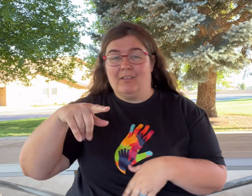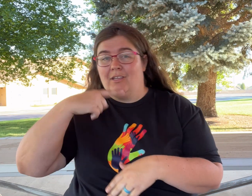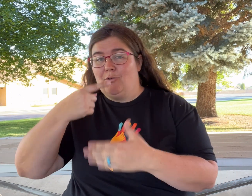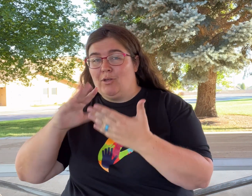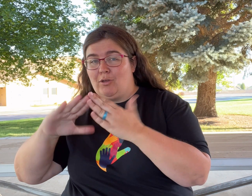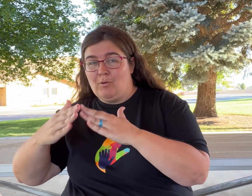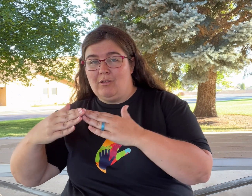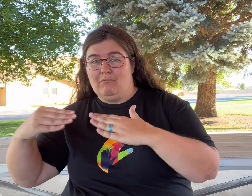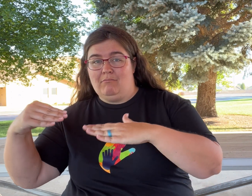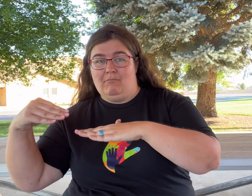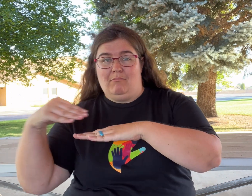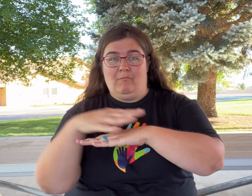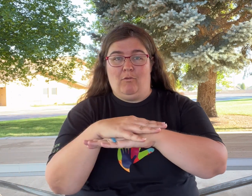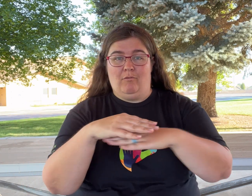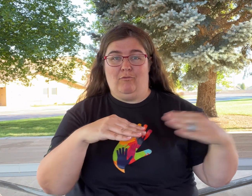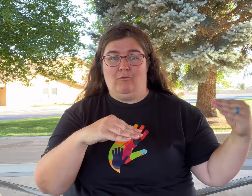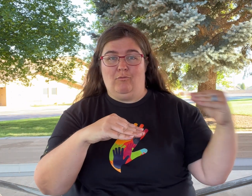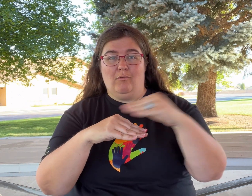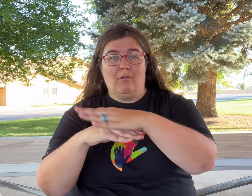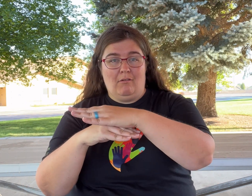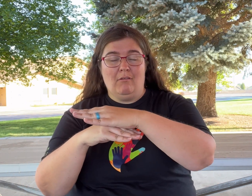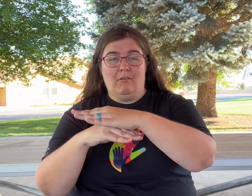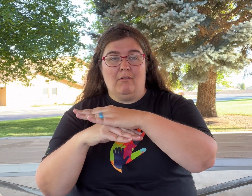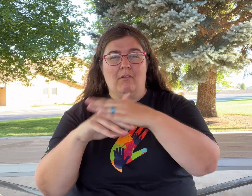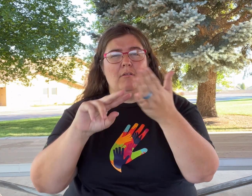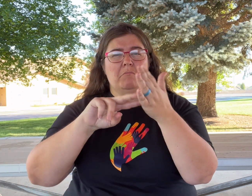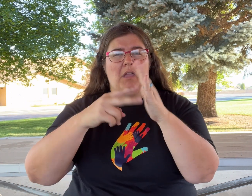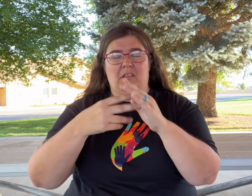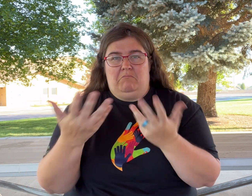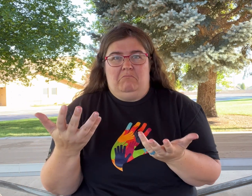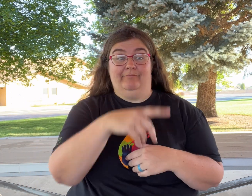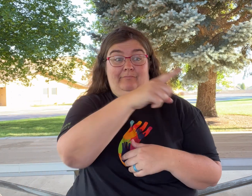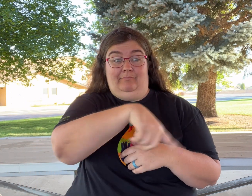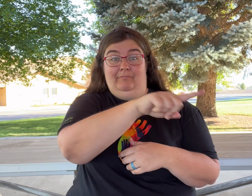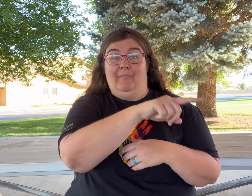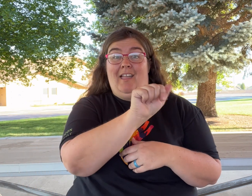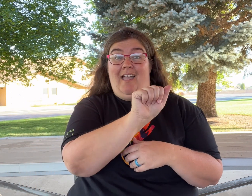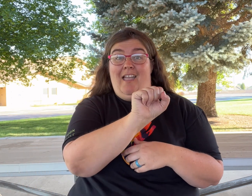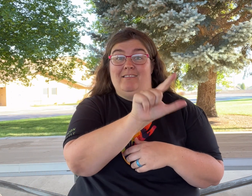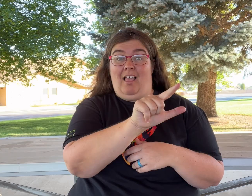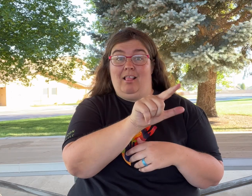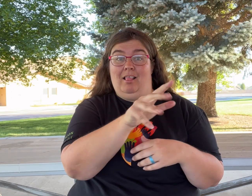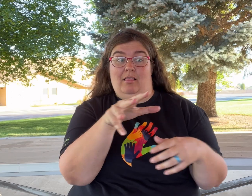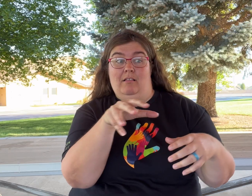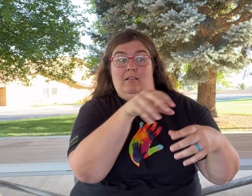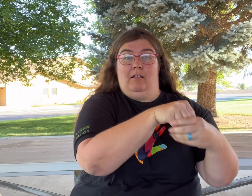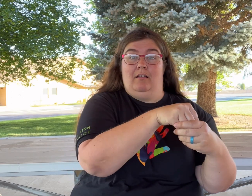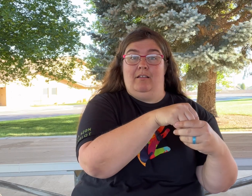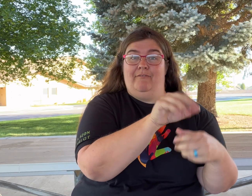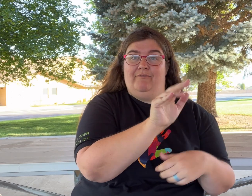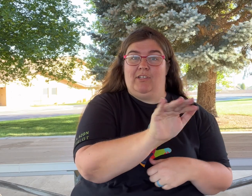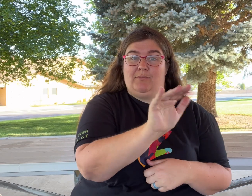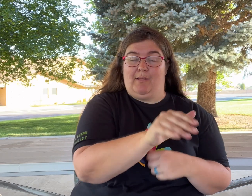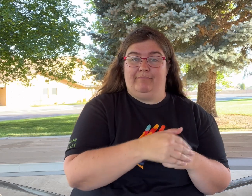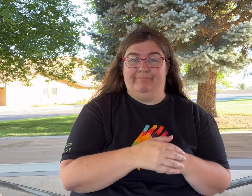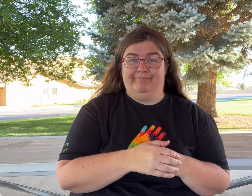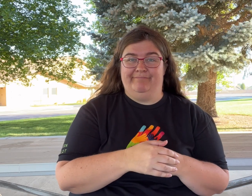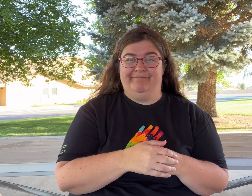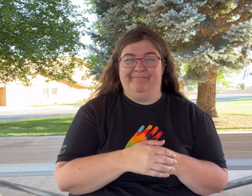the hearing community influence each other. For example, ASL incorporates fingerspelling and